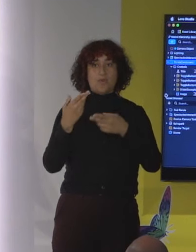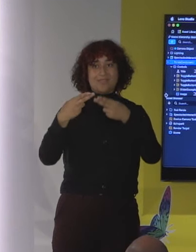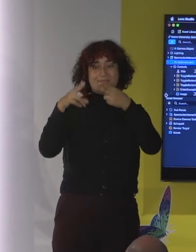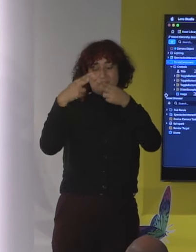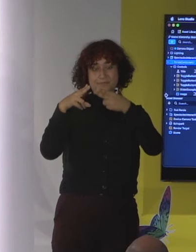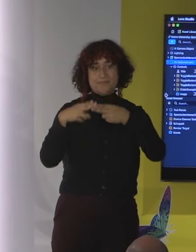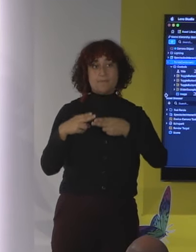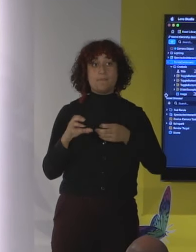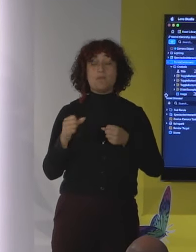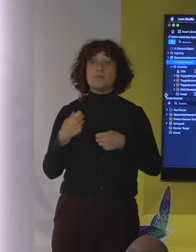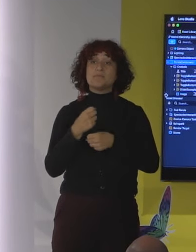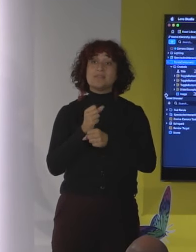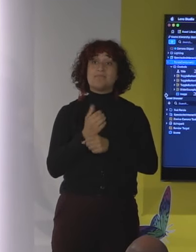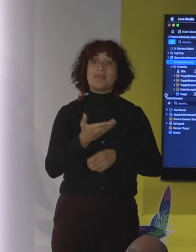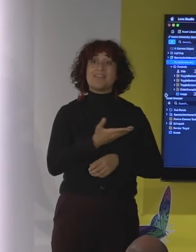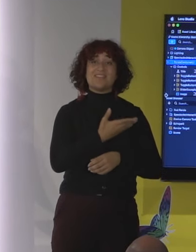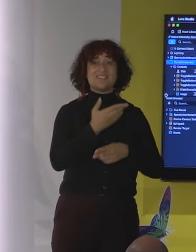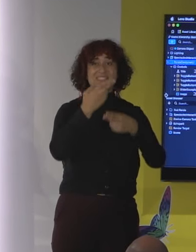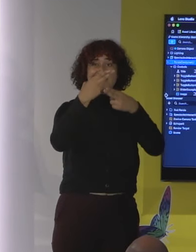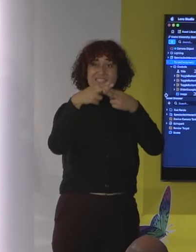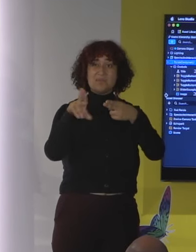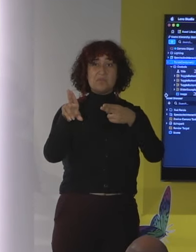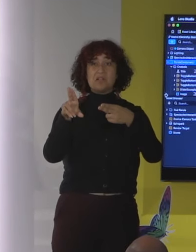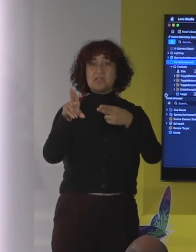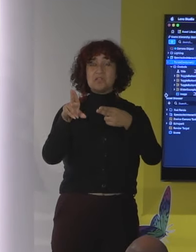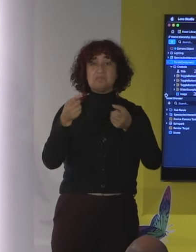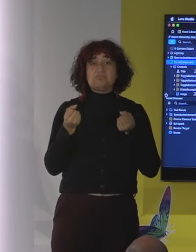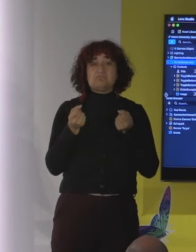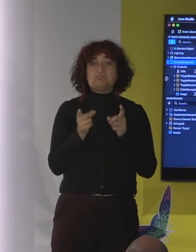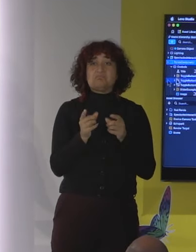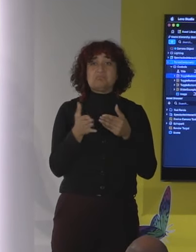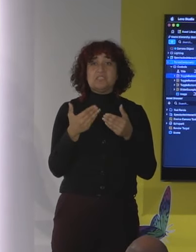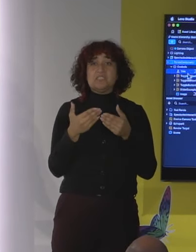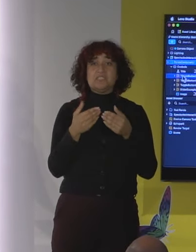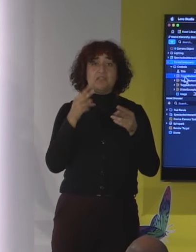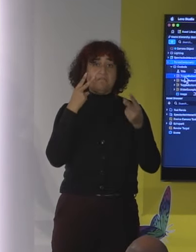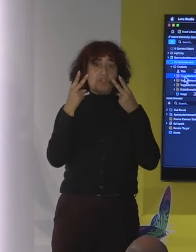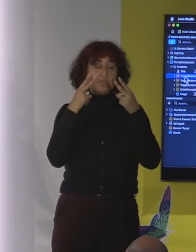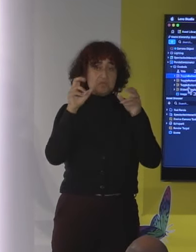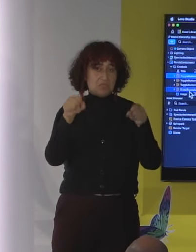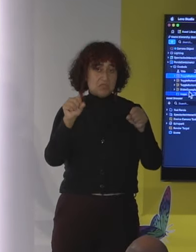So, let's make this as intuitive and visual as possible. So, I'm gonna disable,